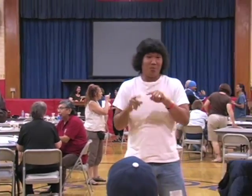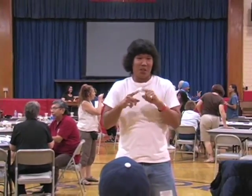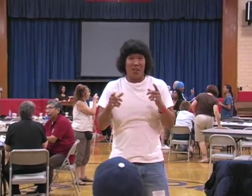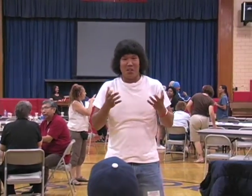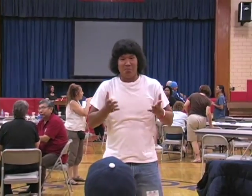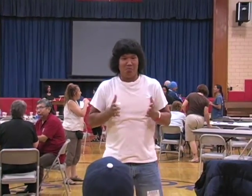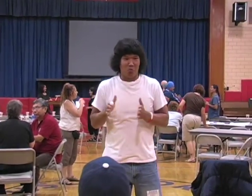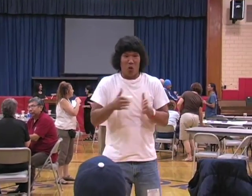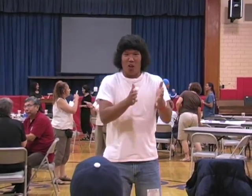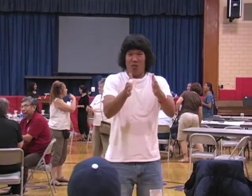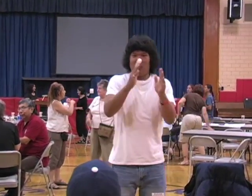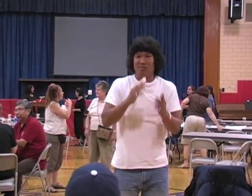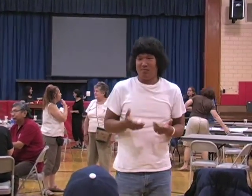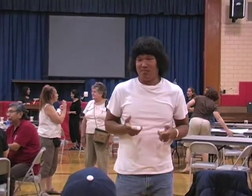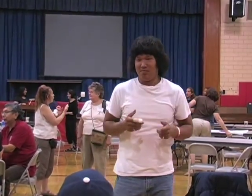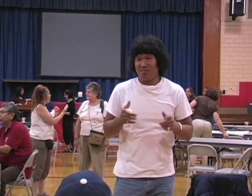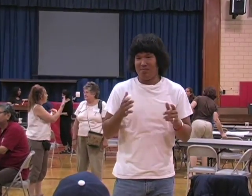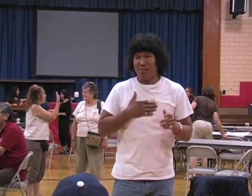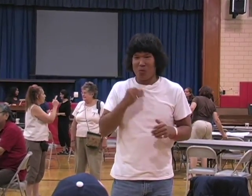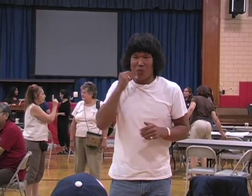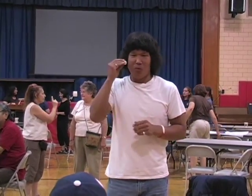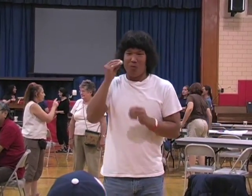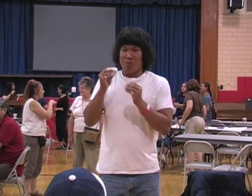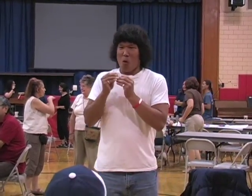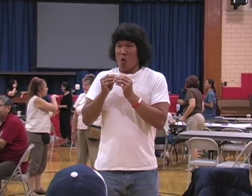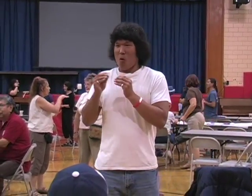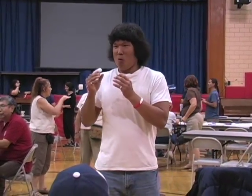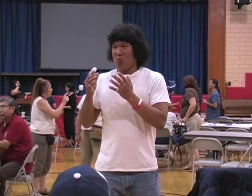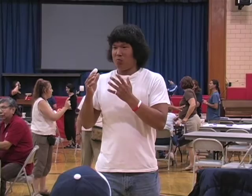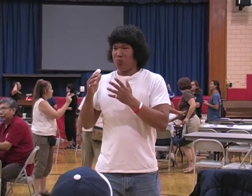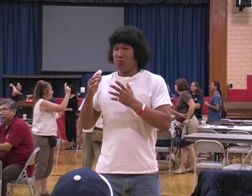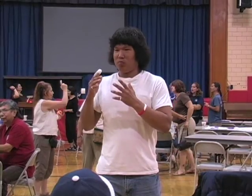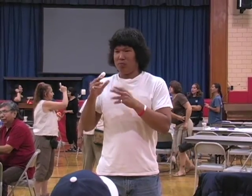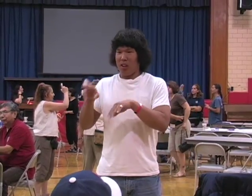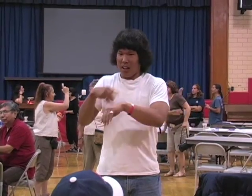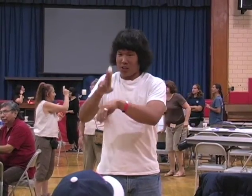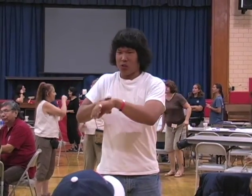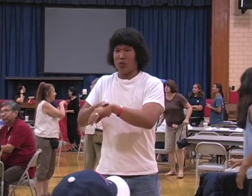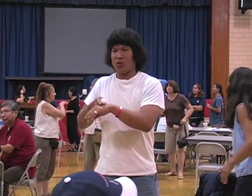But the roads here compared to the roads in my home are different. My roads are more natural with the environment.